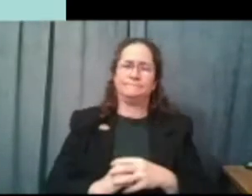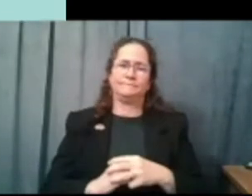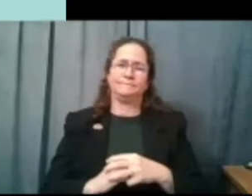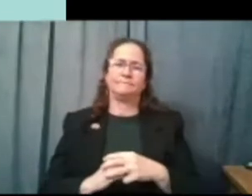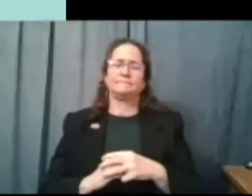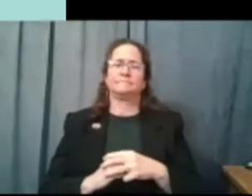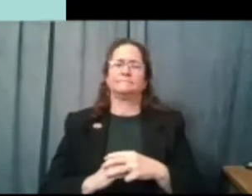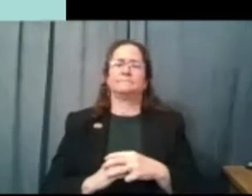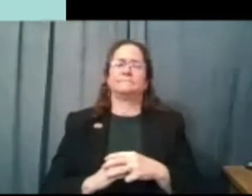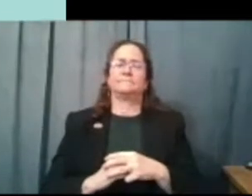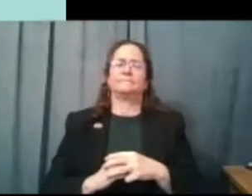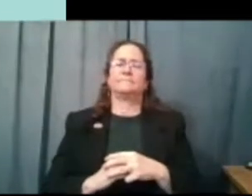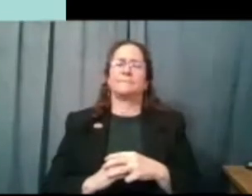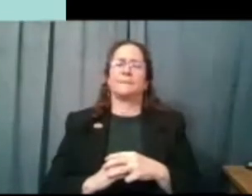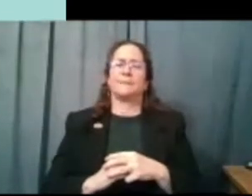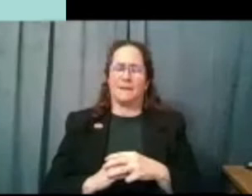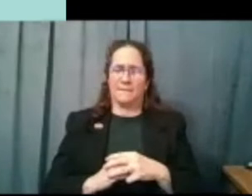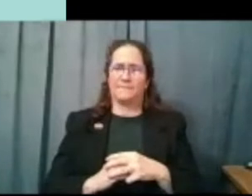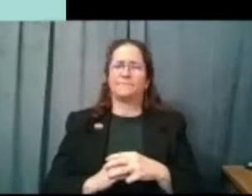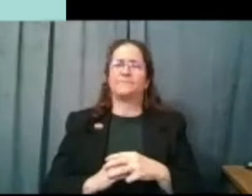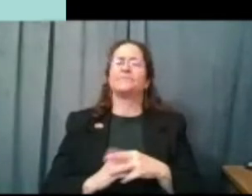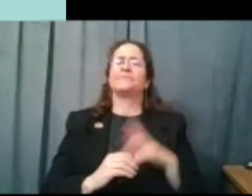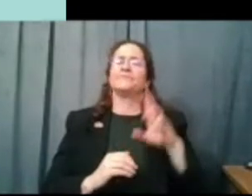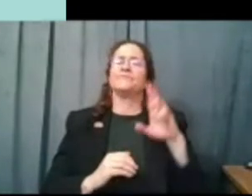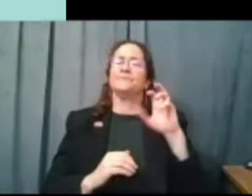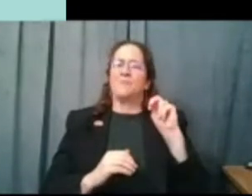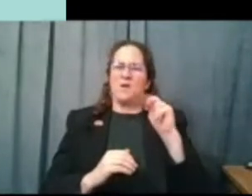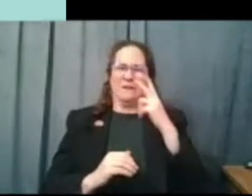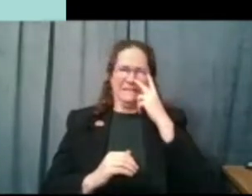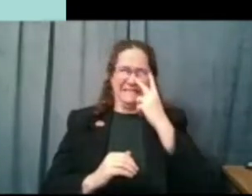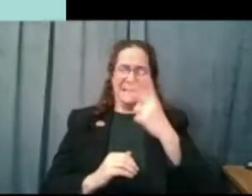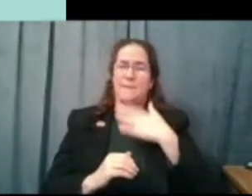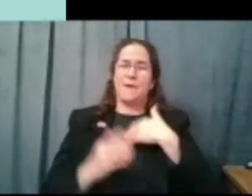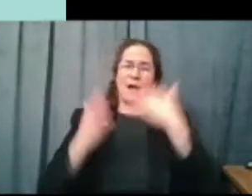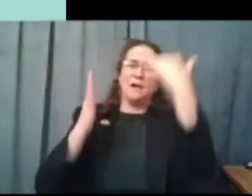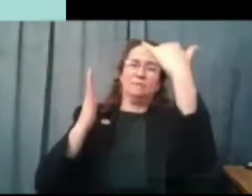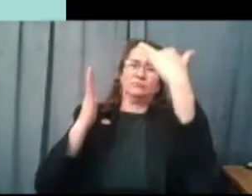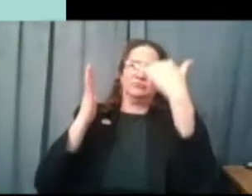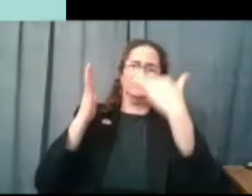So as you look at the screen I'm sharing the checklist for online meetings.